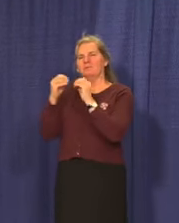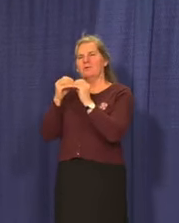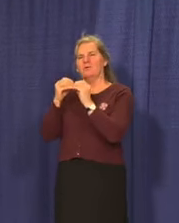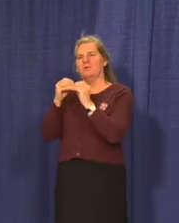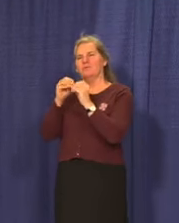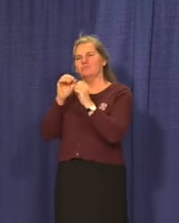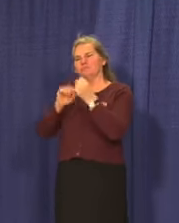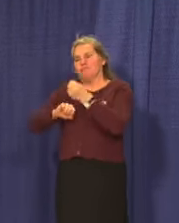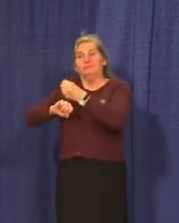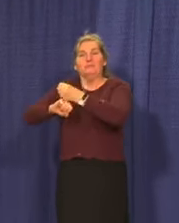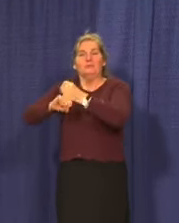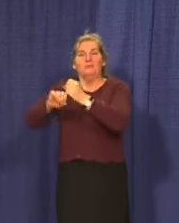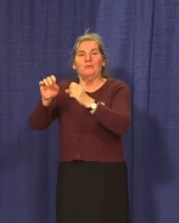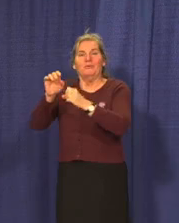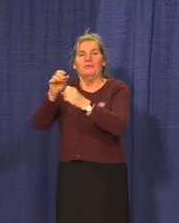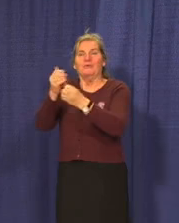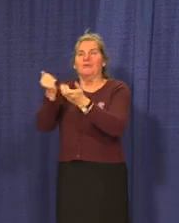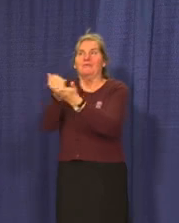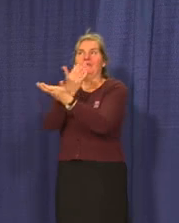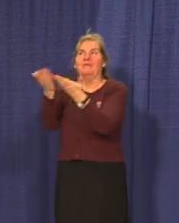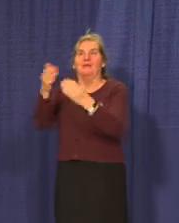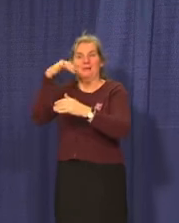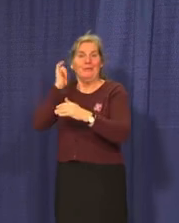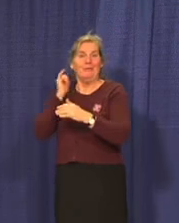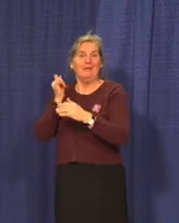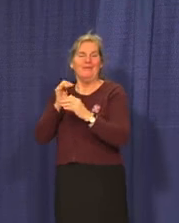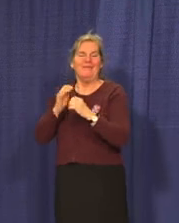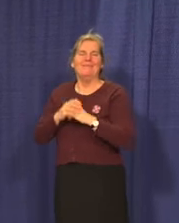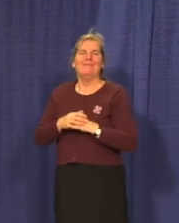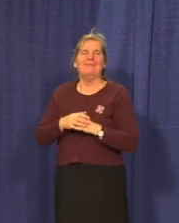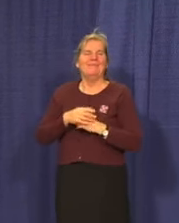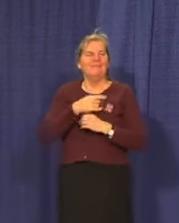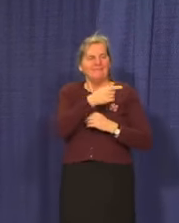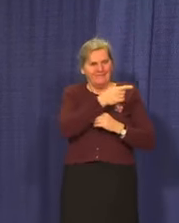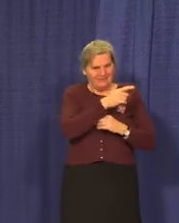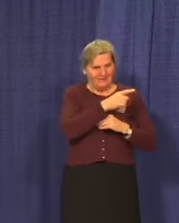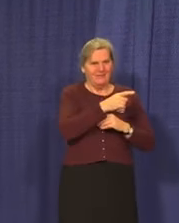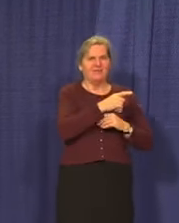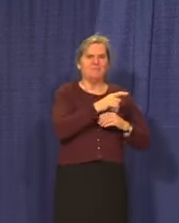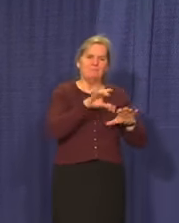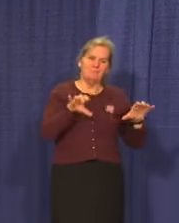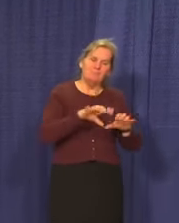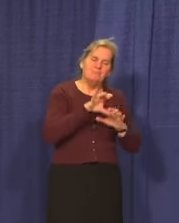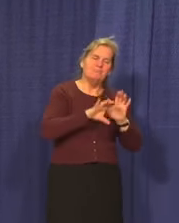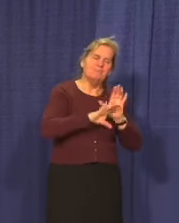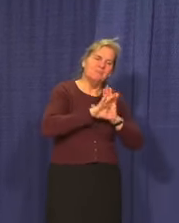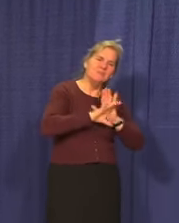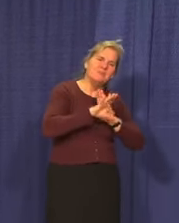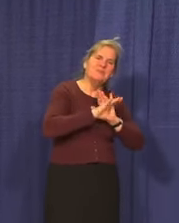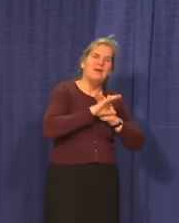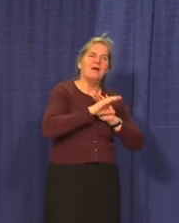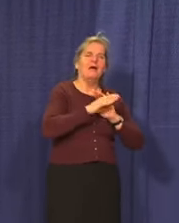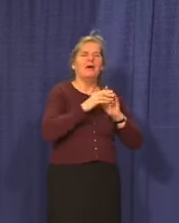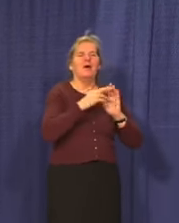DR HANLEY AND HIS TEAM HAVE WORKED VERY HARD TO SET UP THE GUIDELINES FOR KEEPING BUSINESSES OPEN.